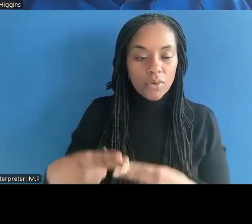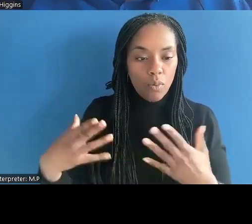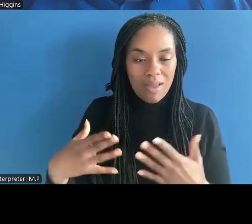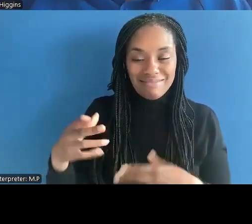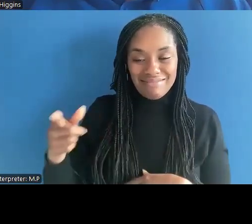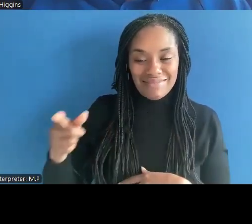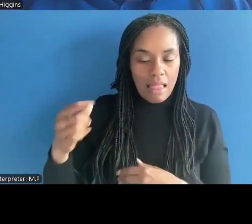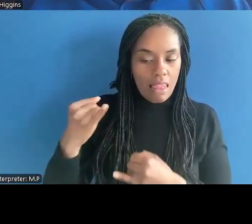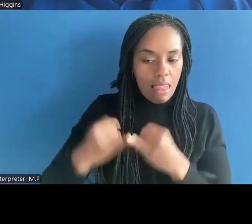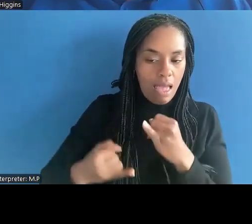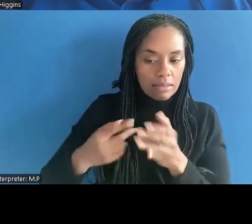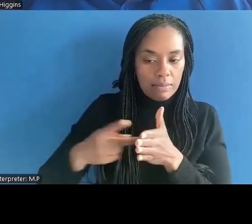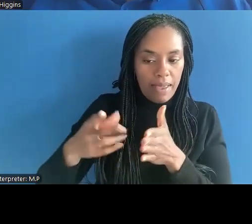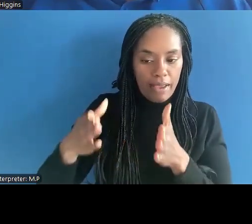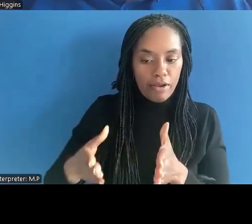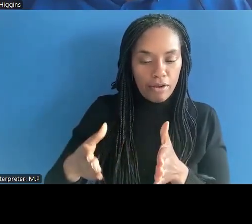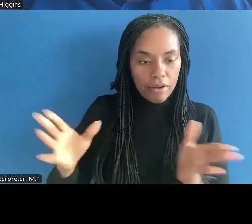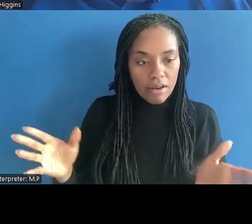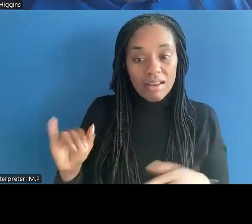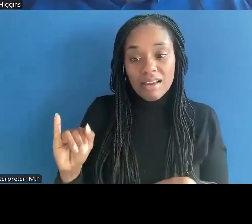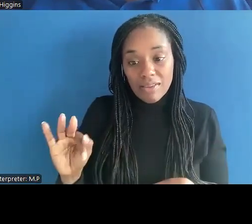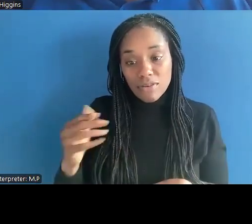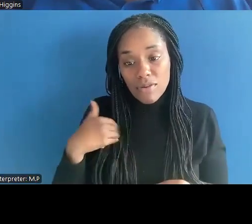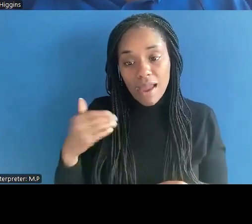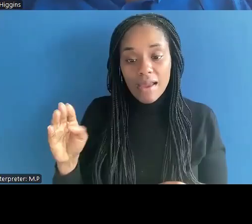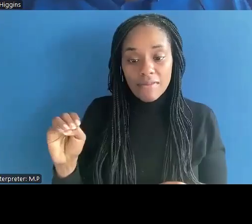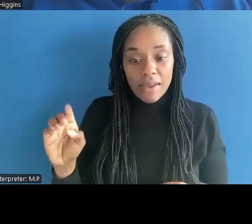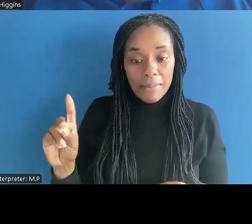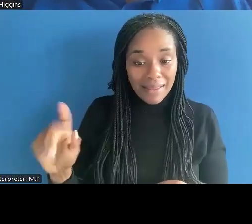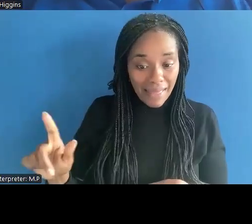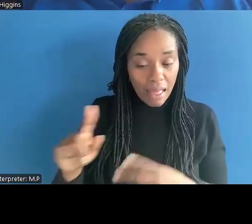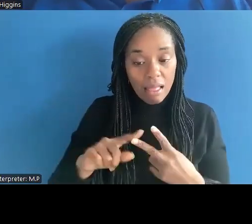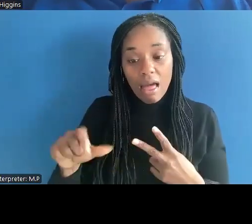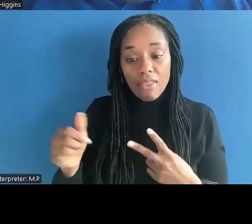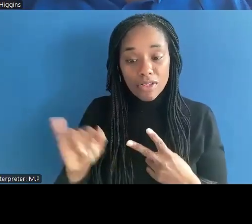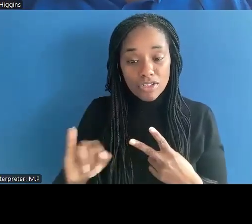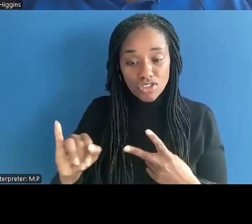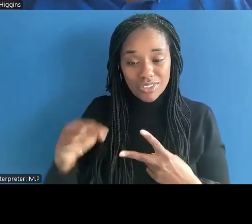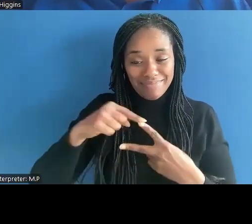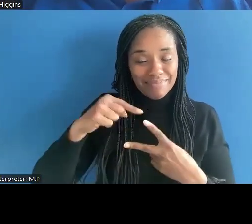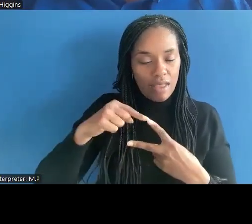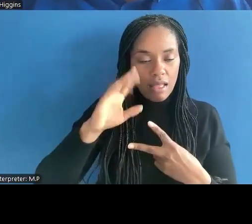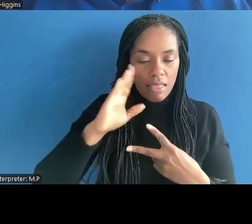So if you have, Medi-Cal plus other insurance, Medi-Cal is always going to be the payor of last resort.